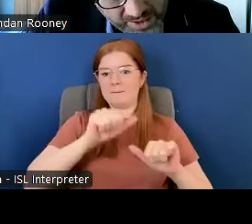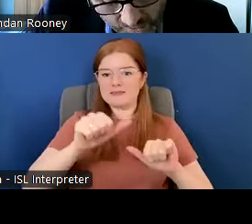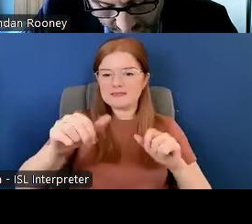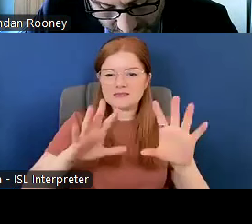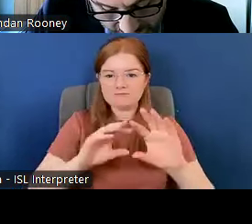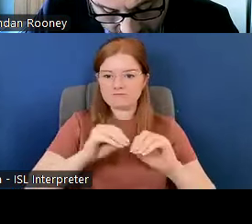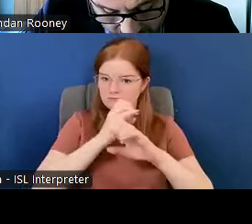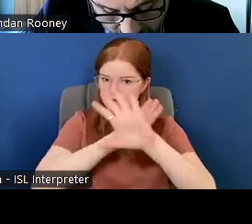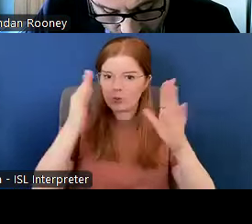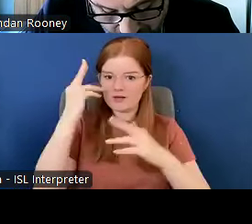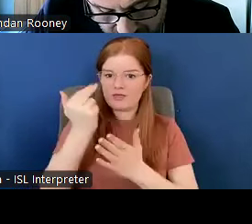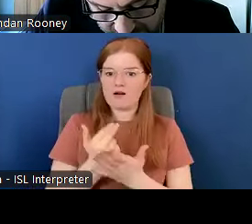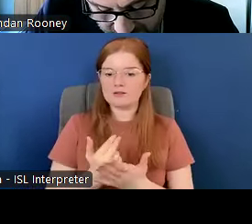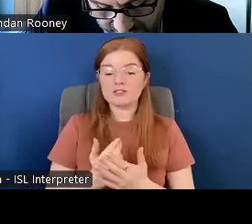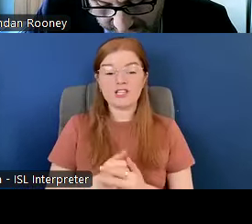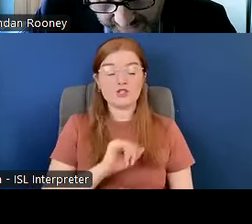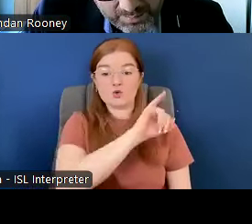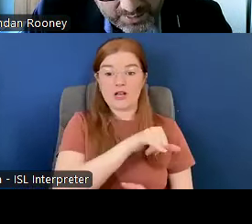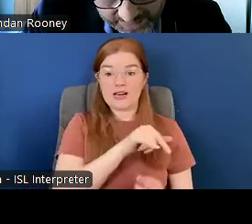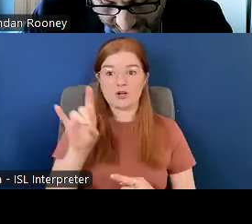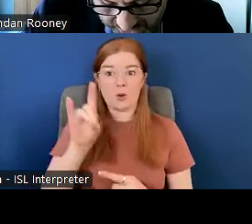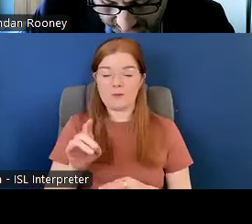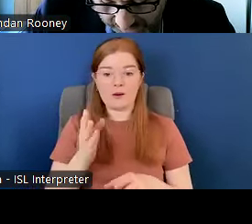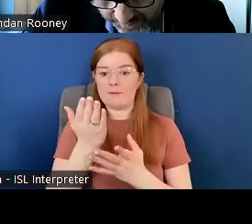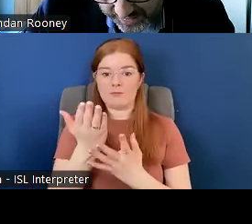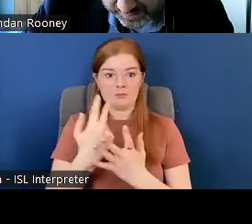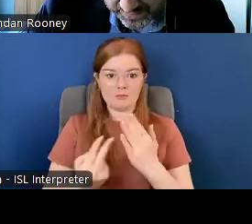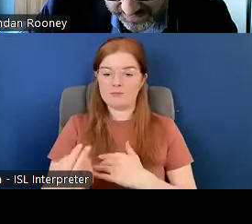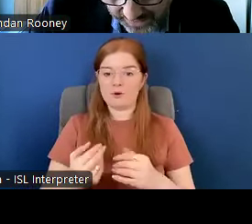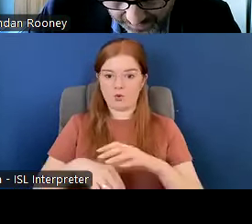and Hone were both diligent in the implementation of the principles that they had